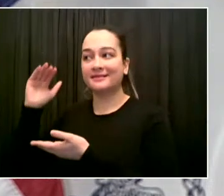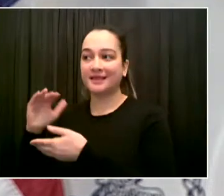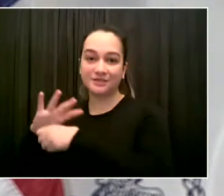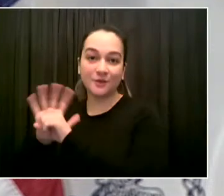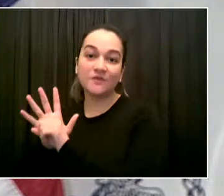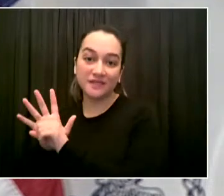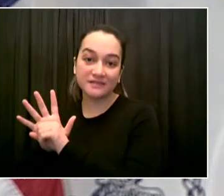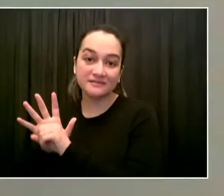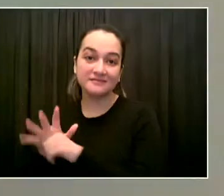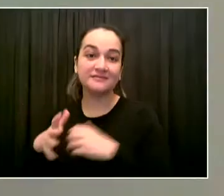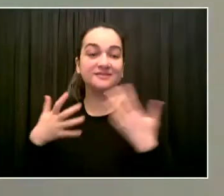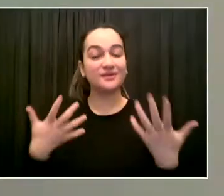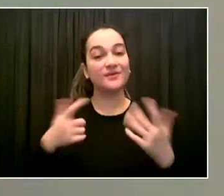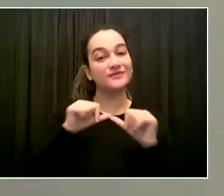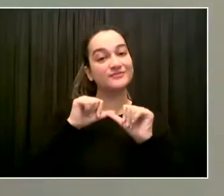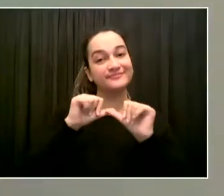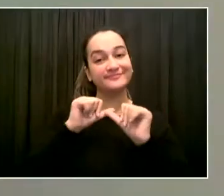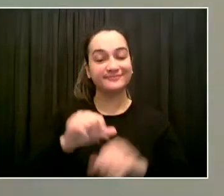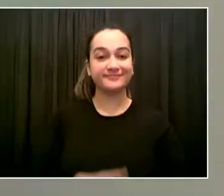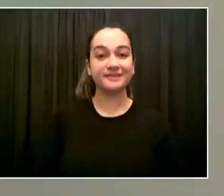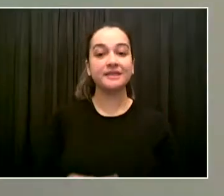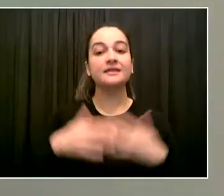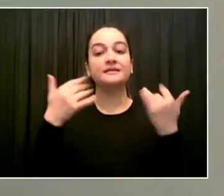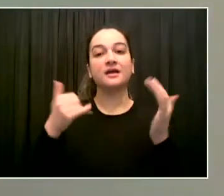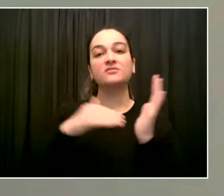DR. VARMA